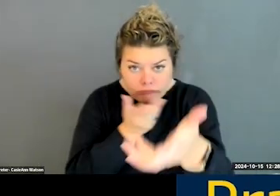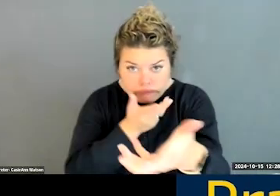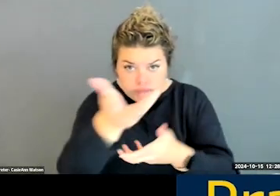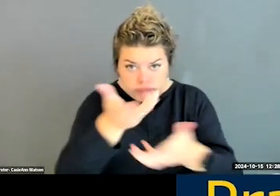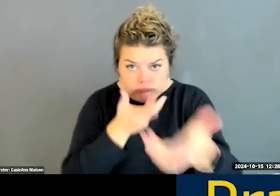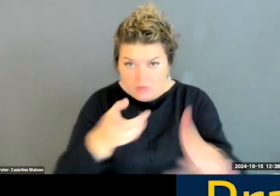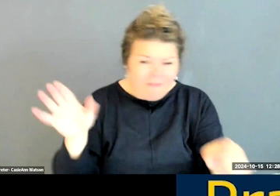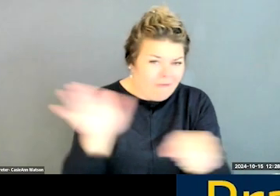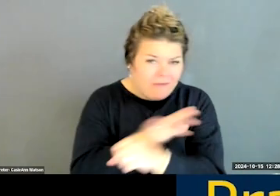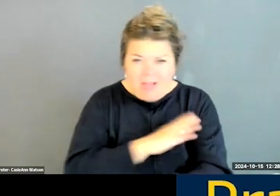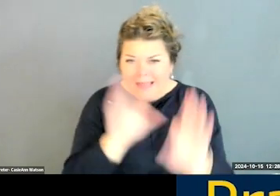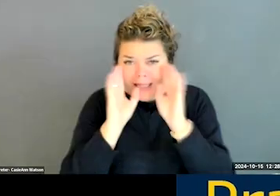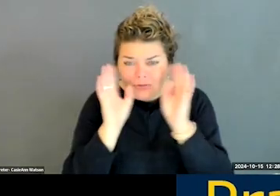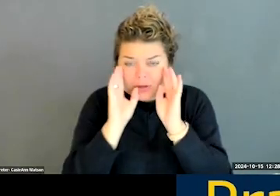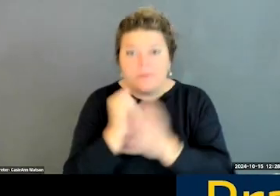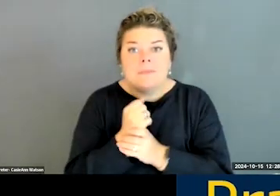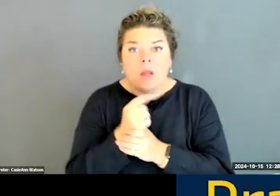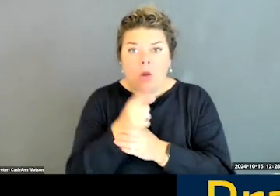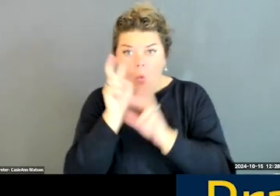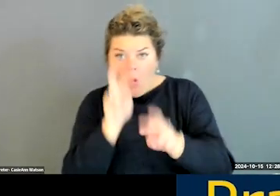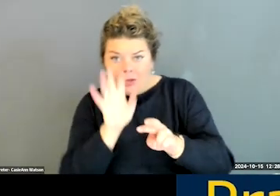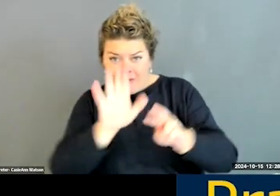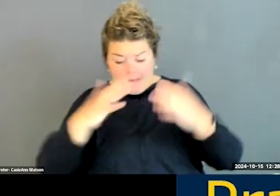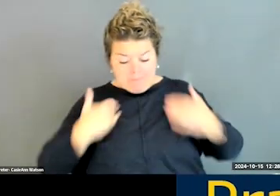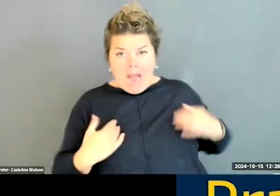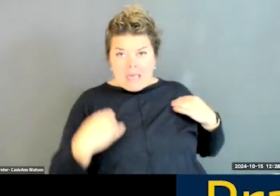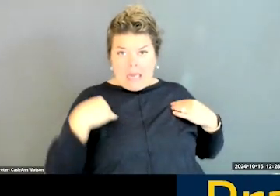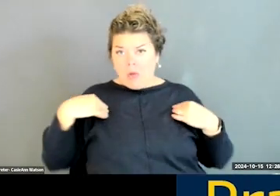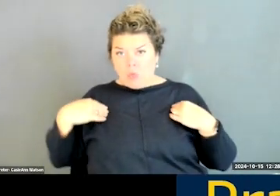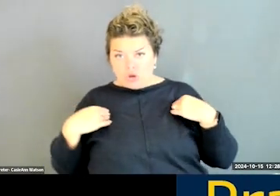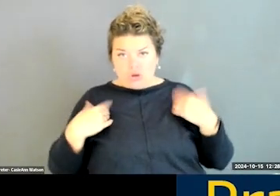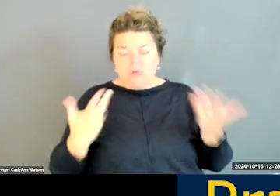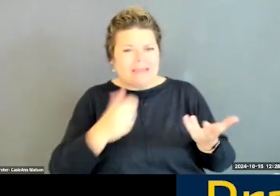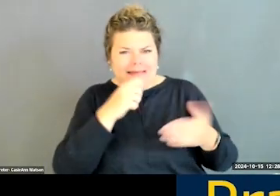Though you are paying attention to someone's body language, even though it's not the end all be all,